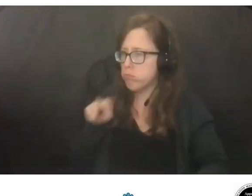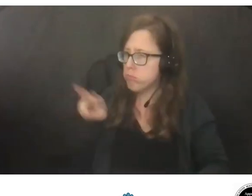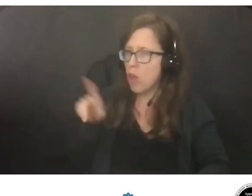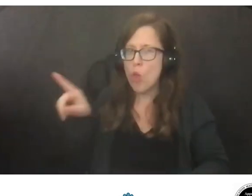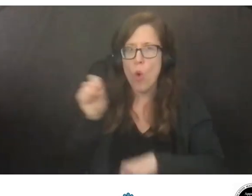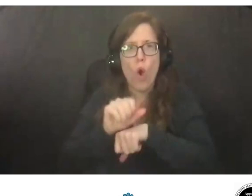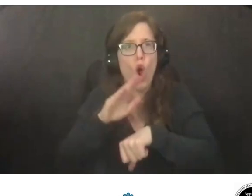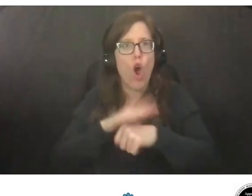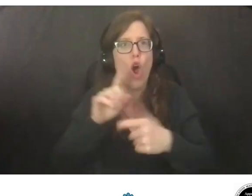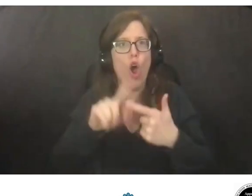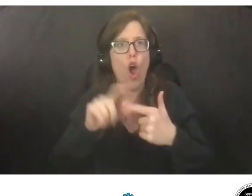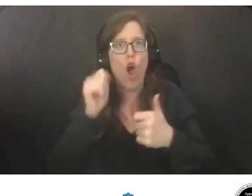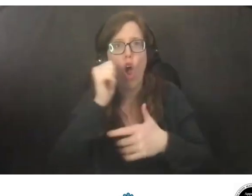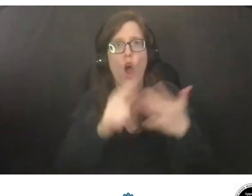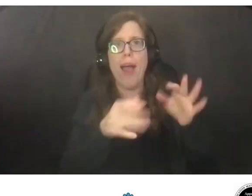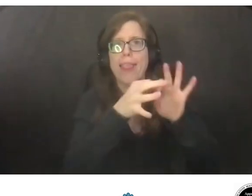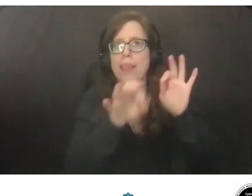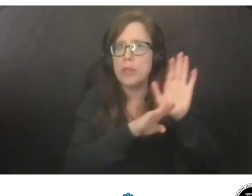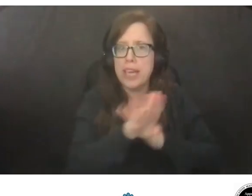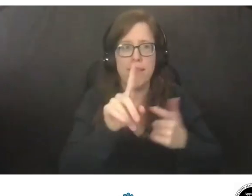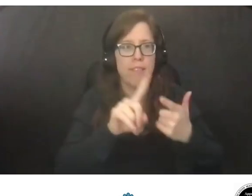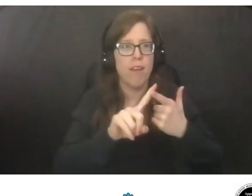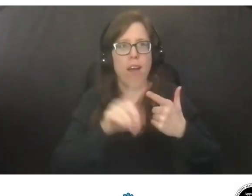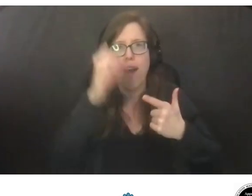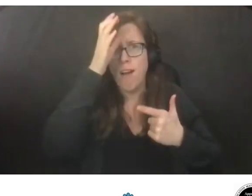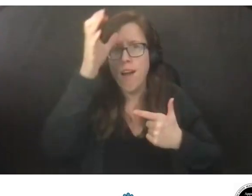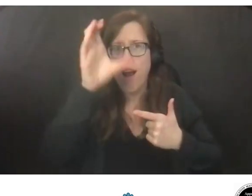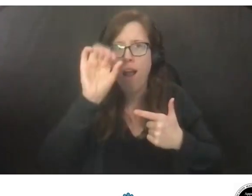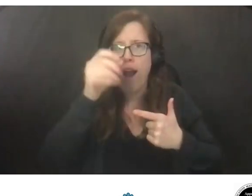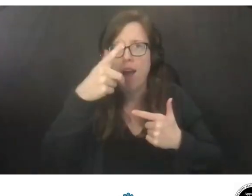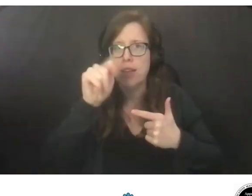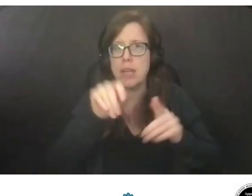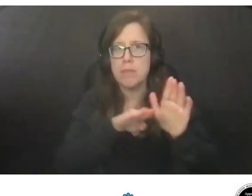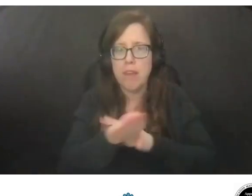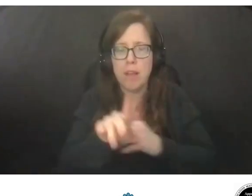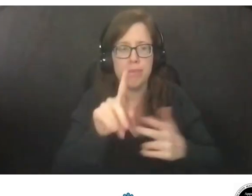gosh, they're also working on all of this language development, concept development. All of these